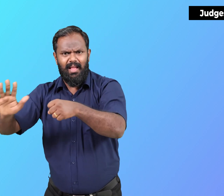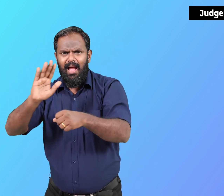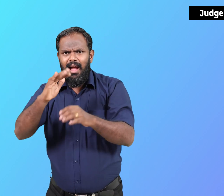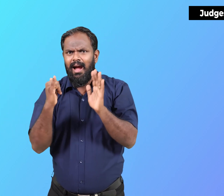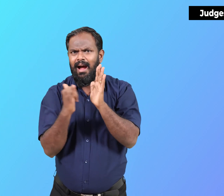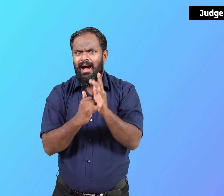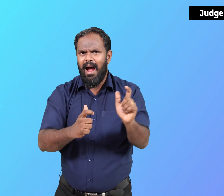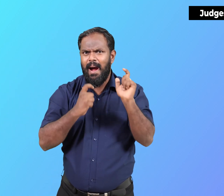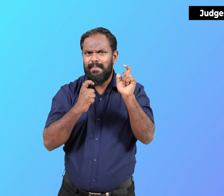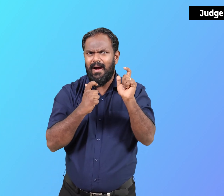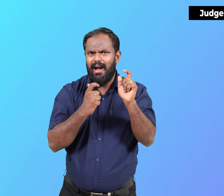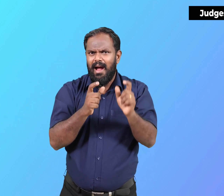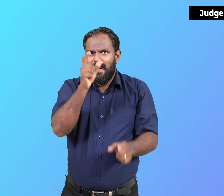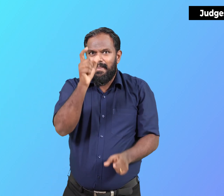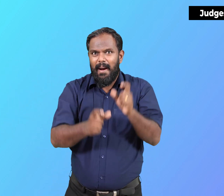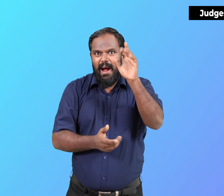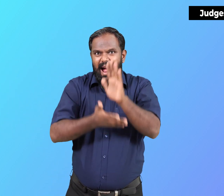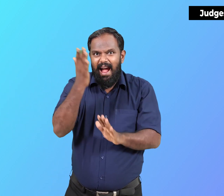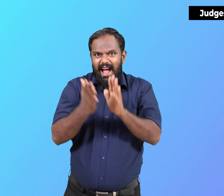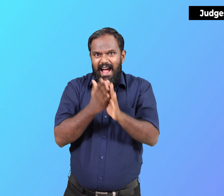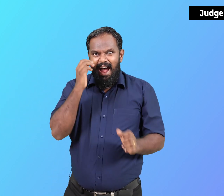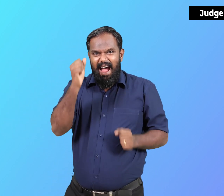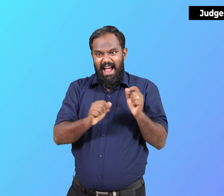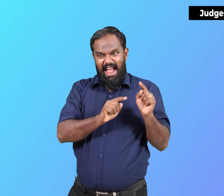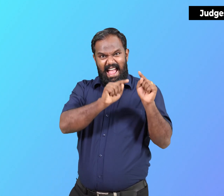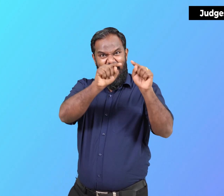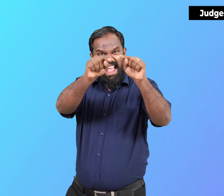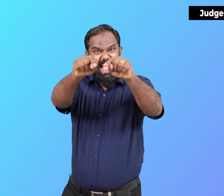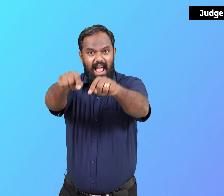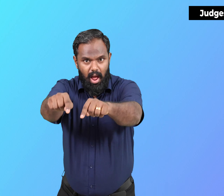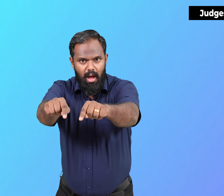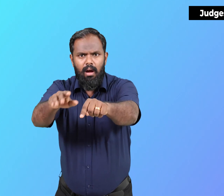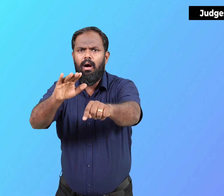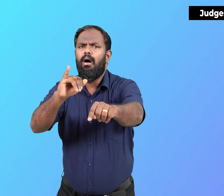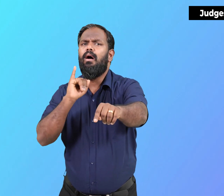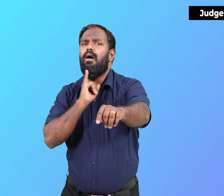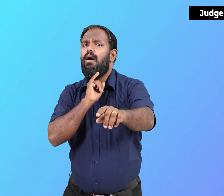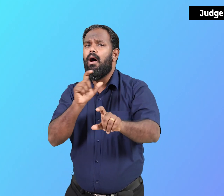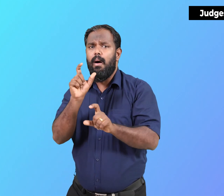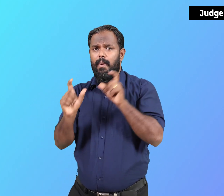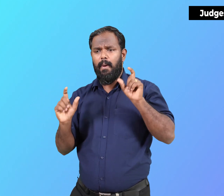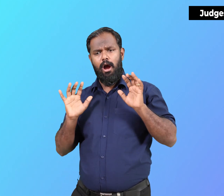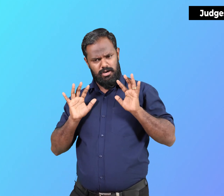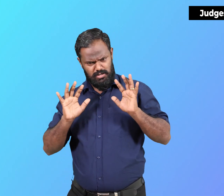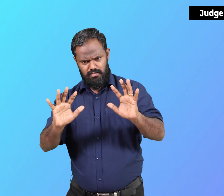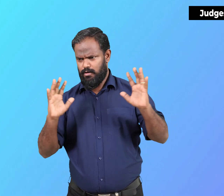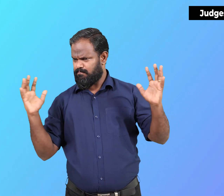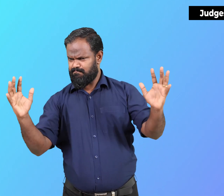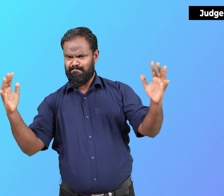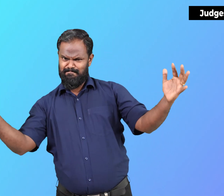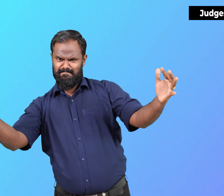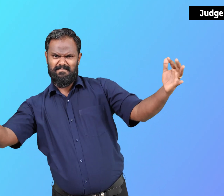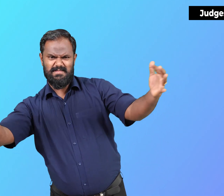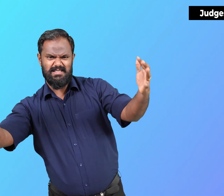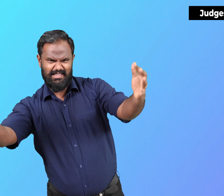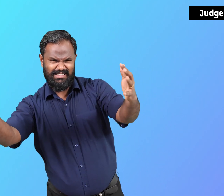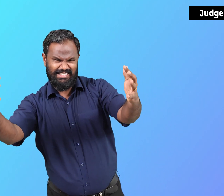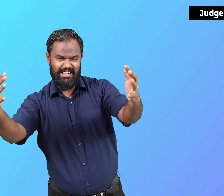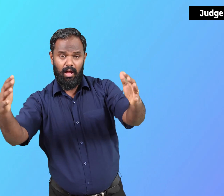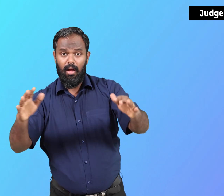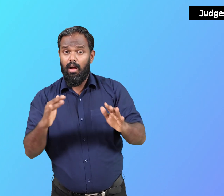The men of Israel surrounded the men of Benjamin and began chasing them. They did not let them rest. They defeated them in the area east of Gibeah.